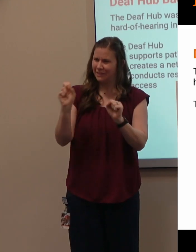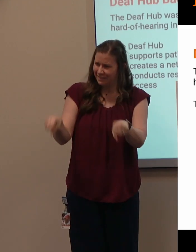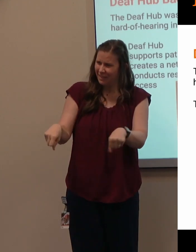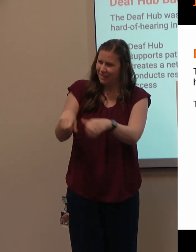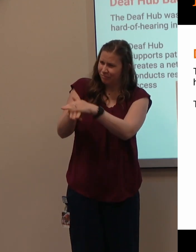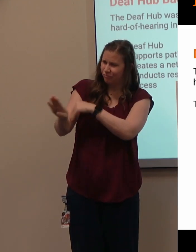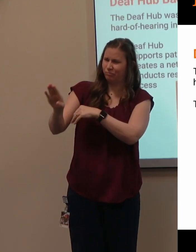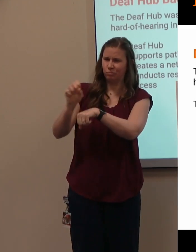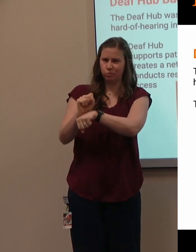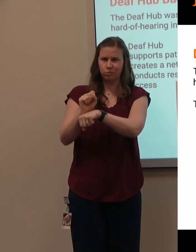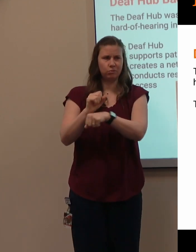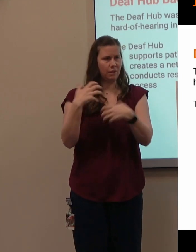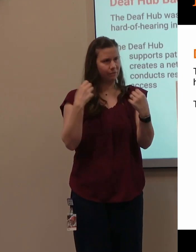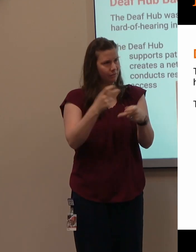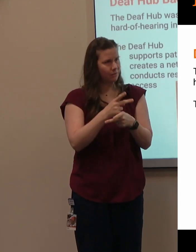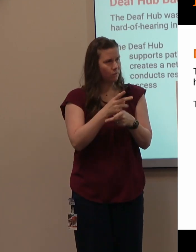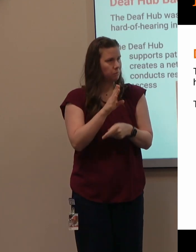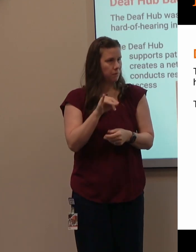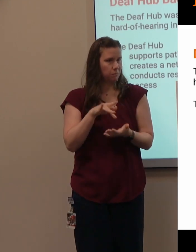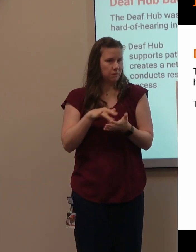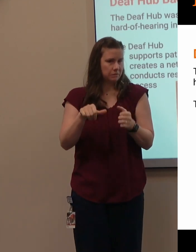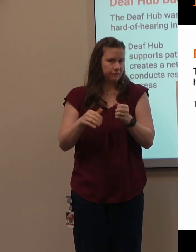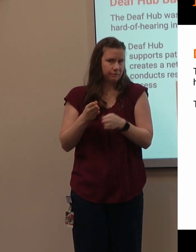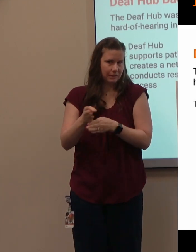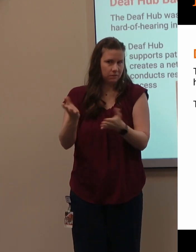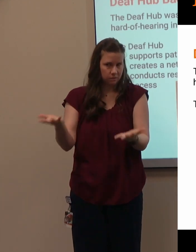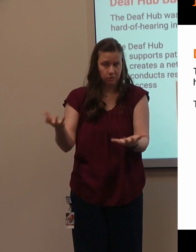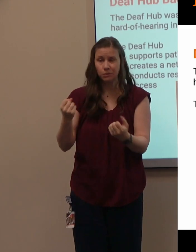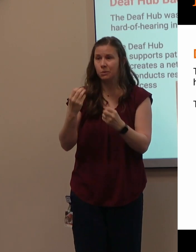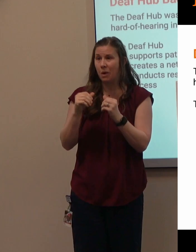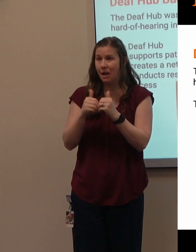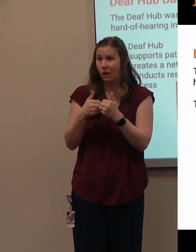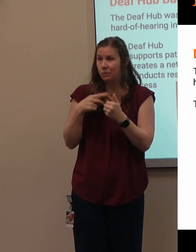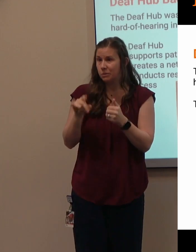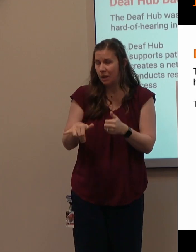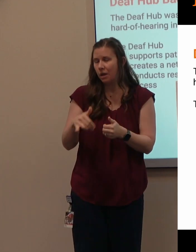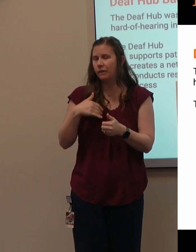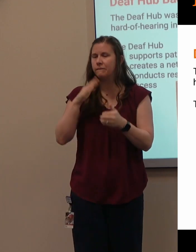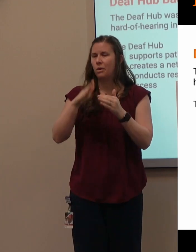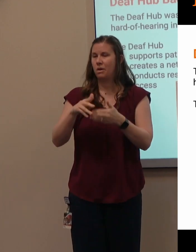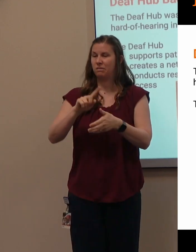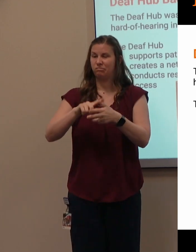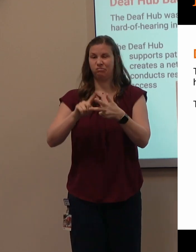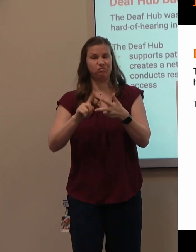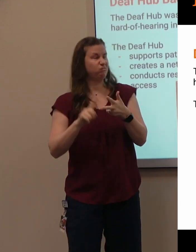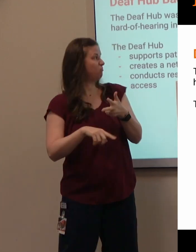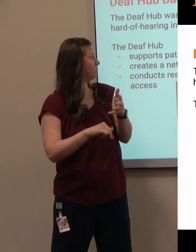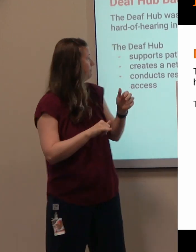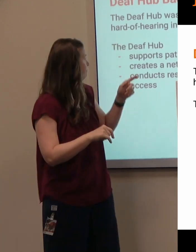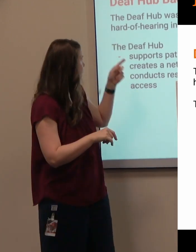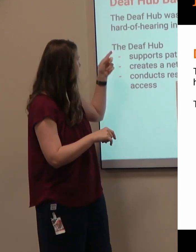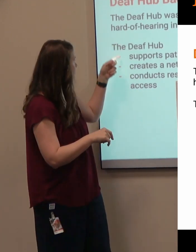promote more Deaf scientists and more Deaf healthcare professionals here. And how we do that is focusing on these three things here.